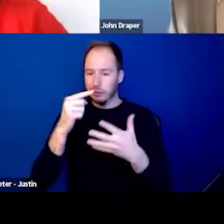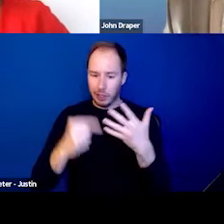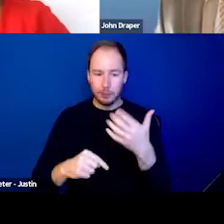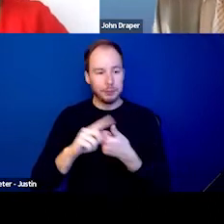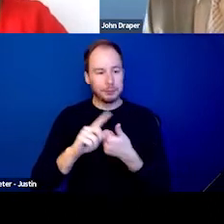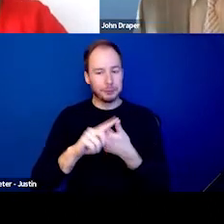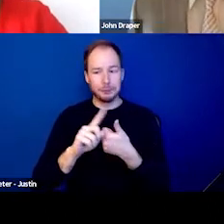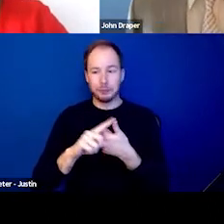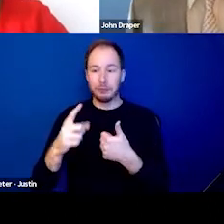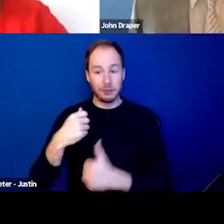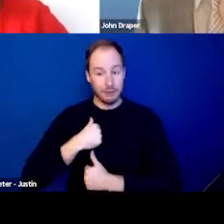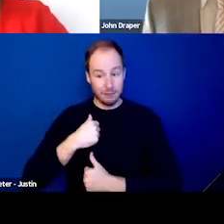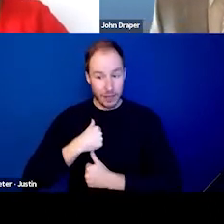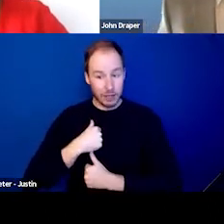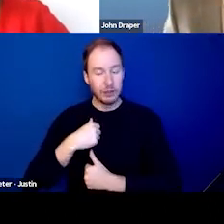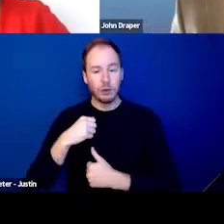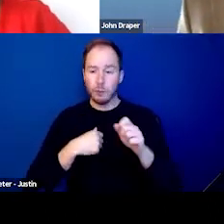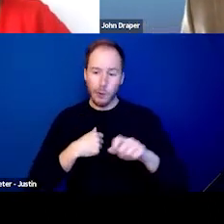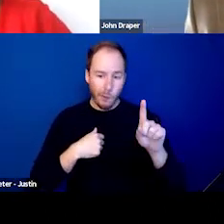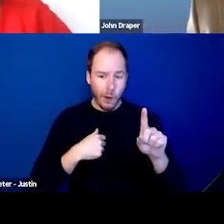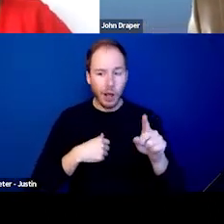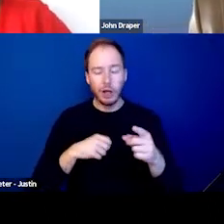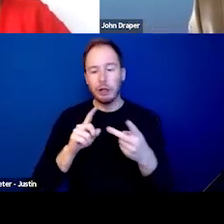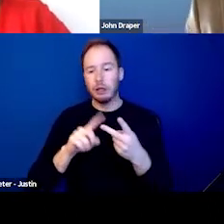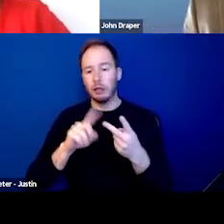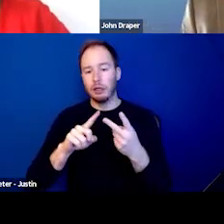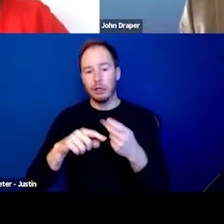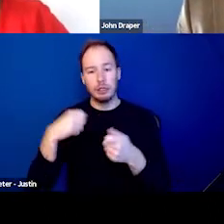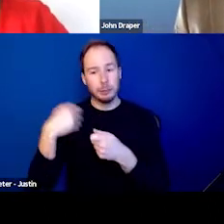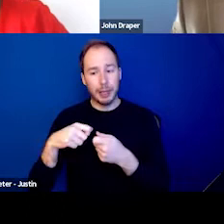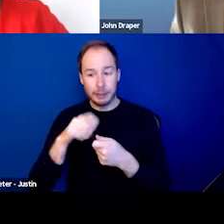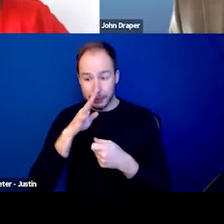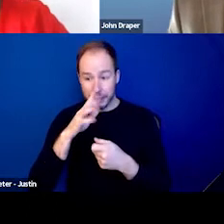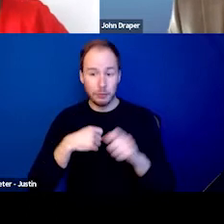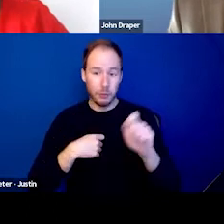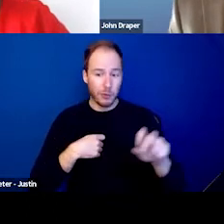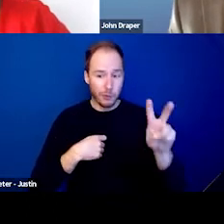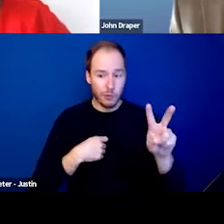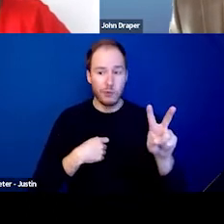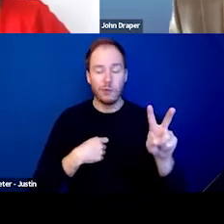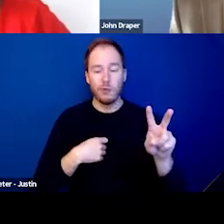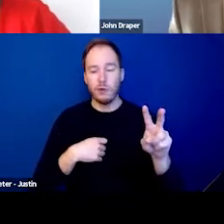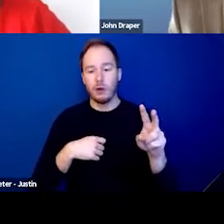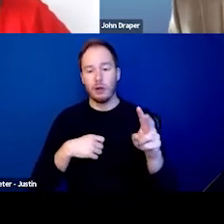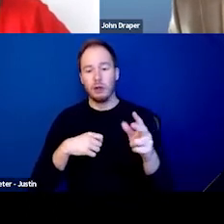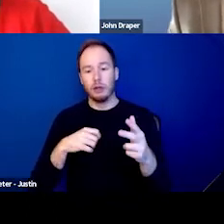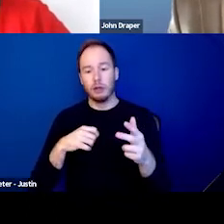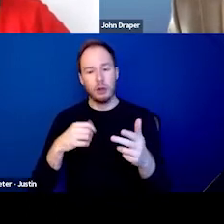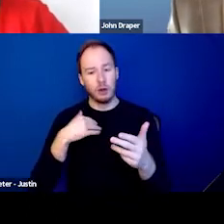if you're a veteran or member of military service. Or two, if you're Spanish speaking and want to speak with a Spanish speaking counselor. We have national backup centers.